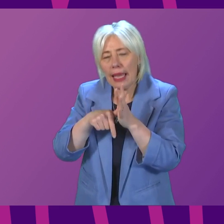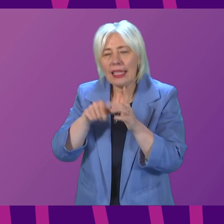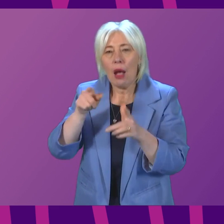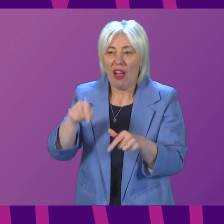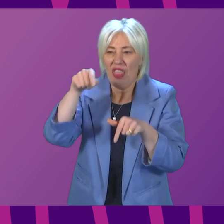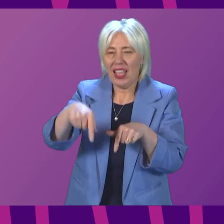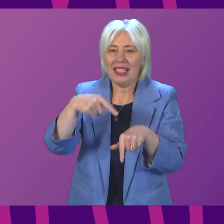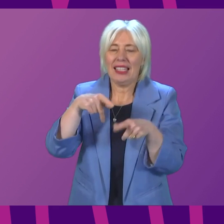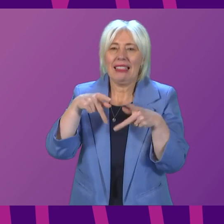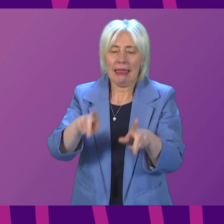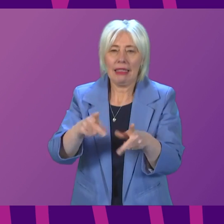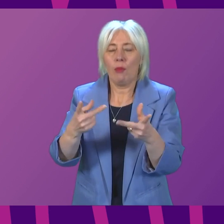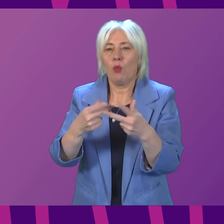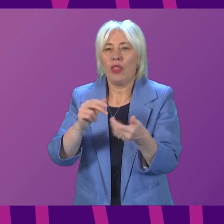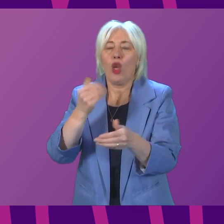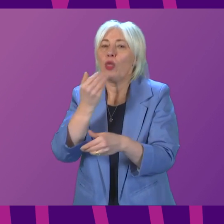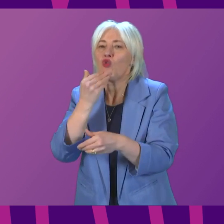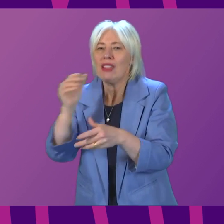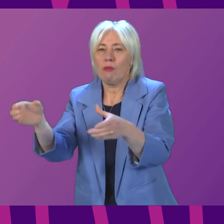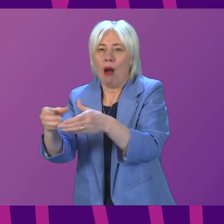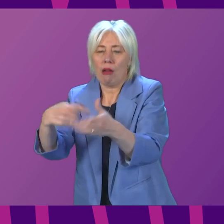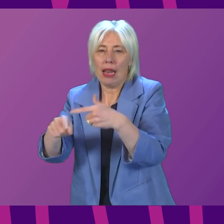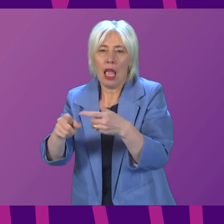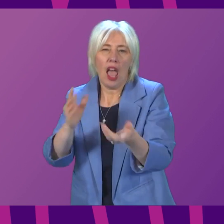mess that she and her Green Party partners are presiding over?